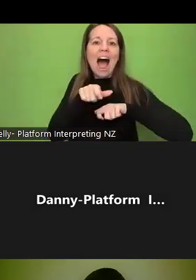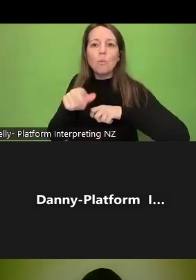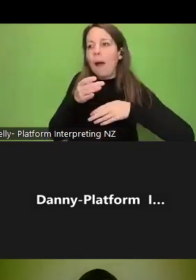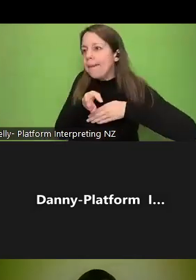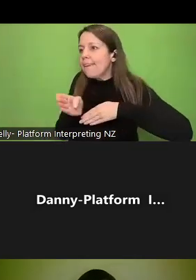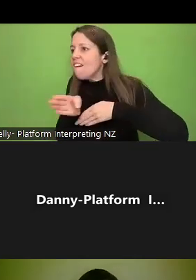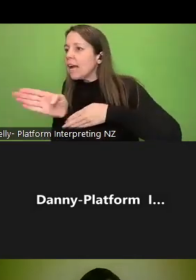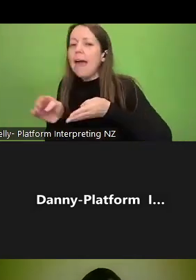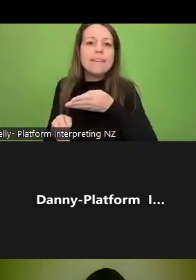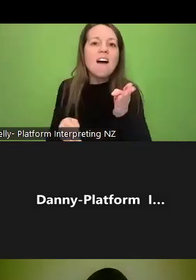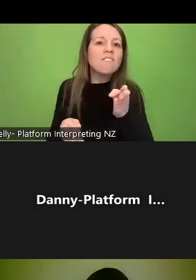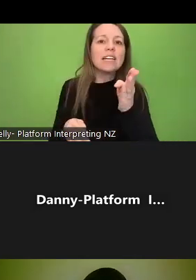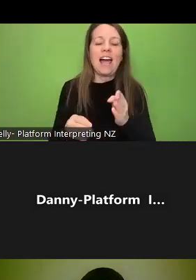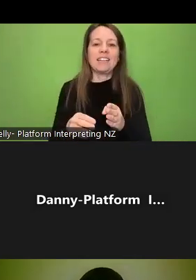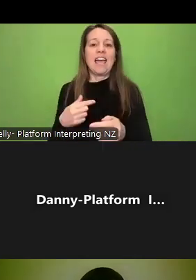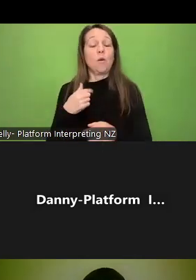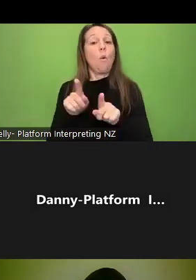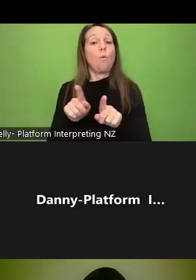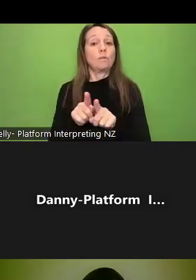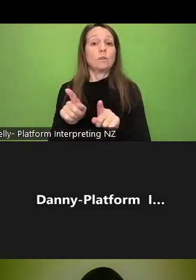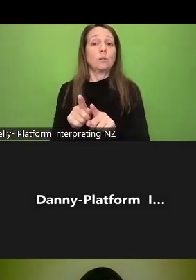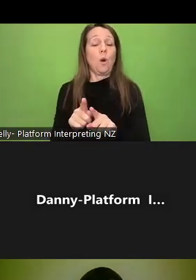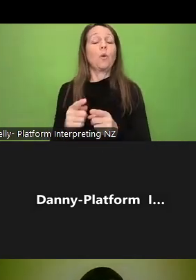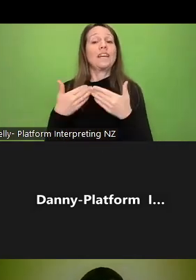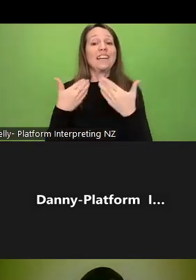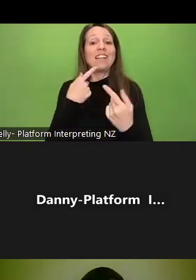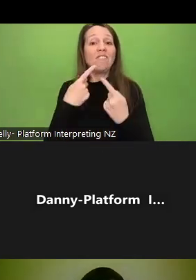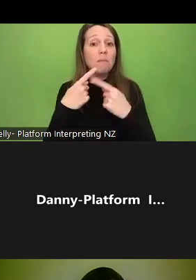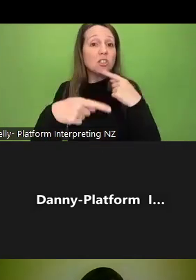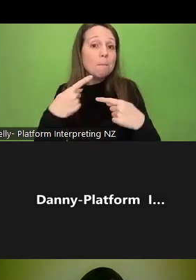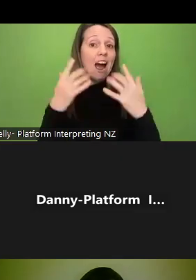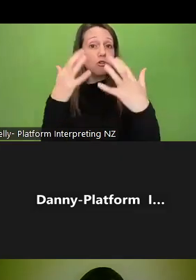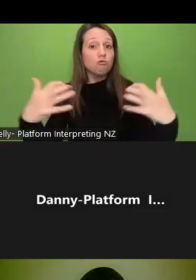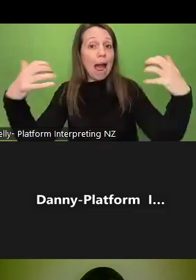what is the crowd noise, going to be? So there's a lot of really useful info.